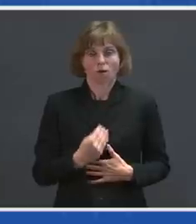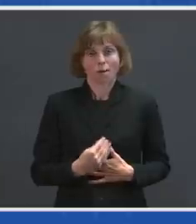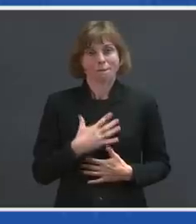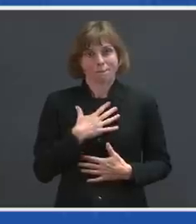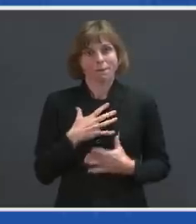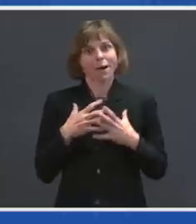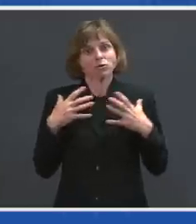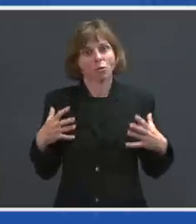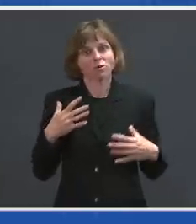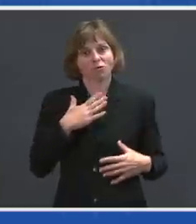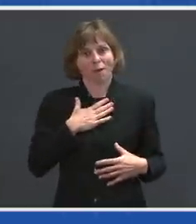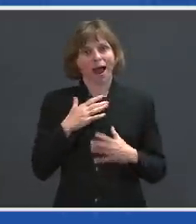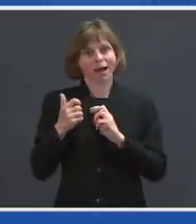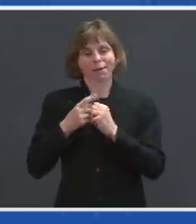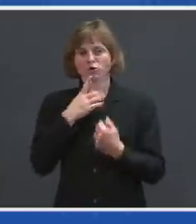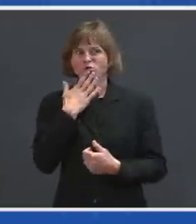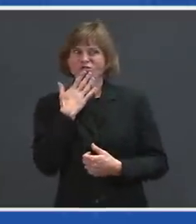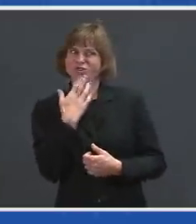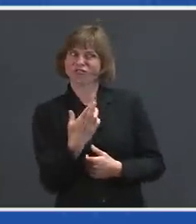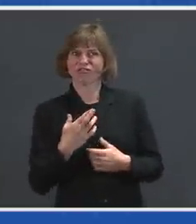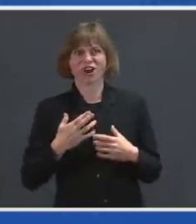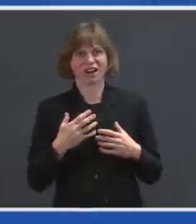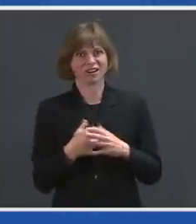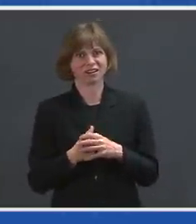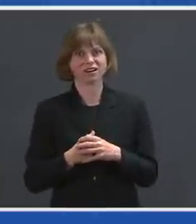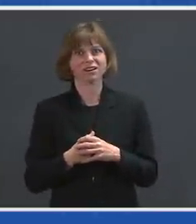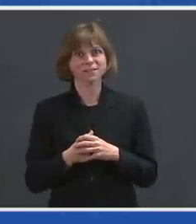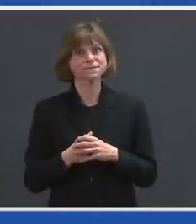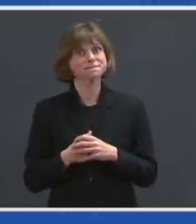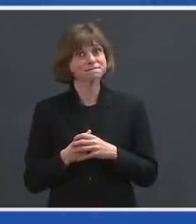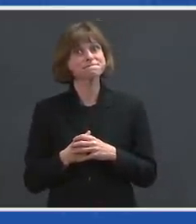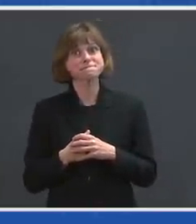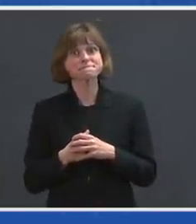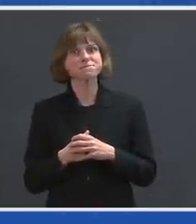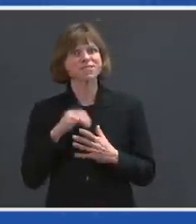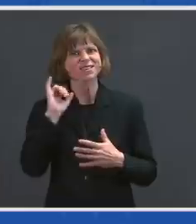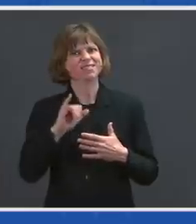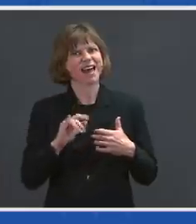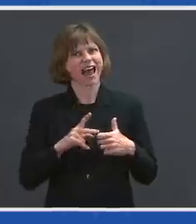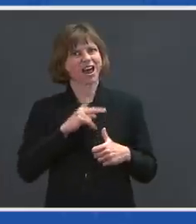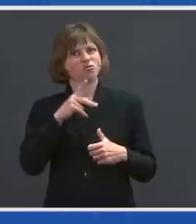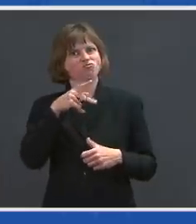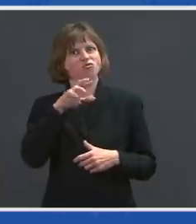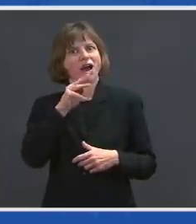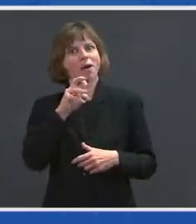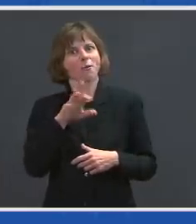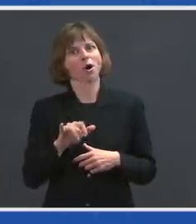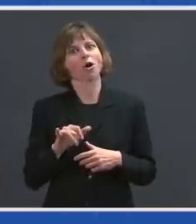And you're a great friend. And on the night of the -- that primary, America had confirmed